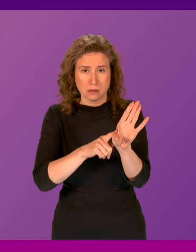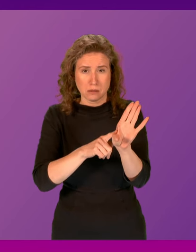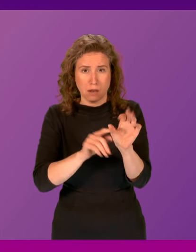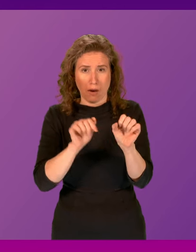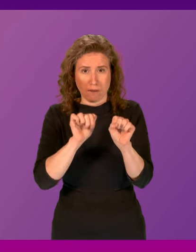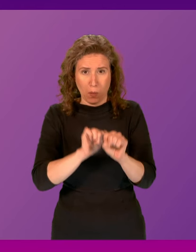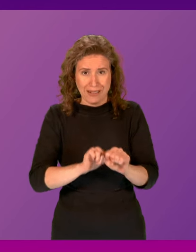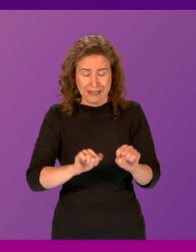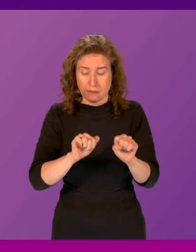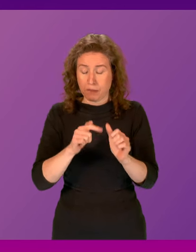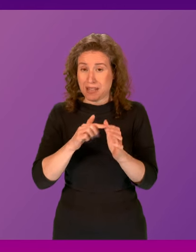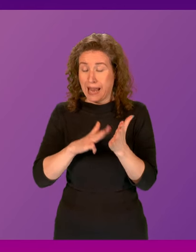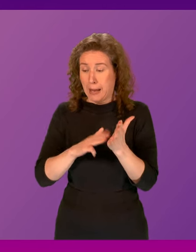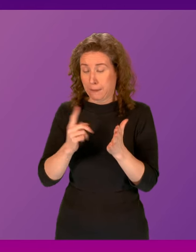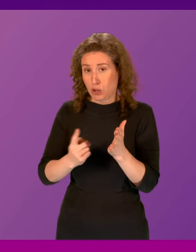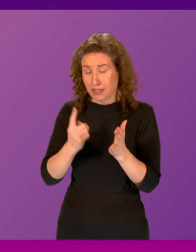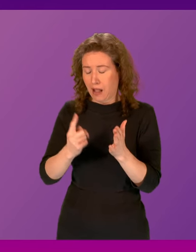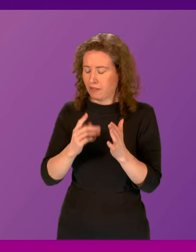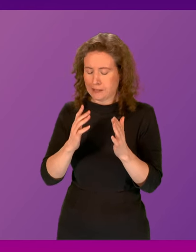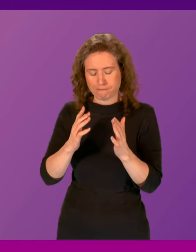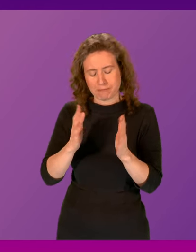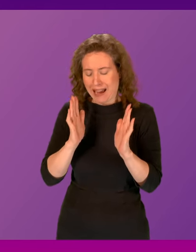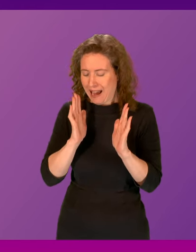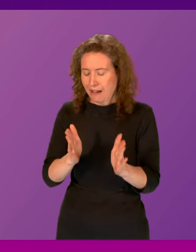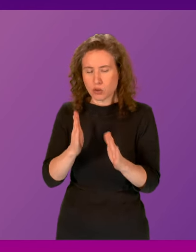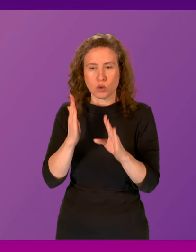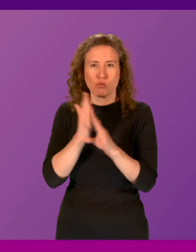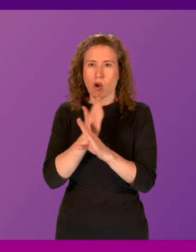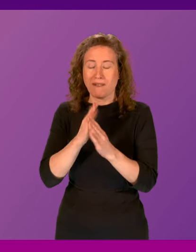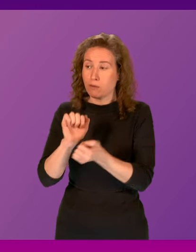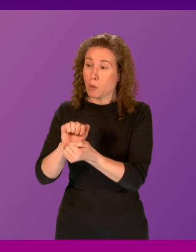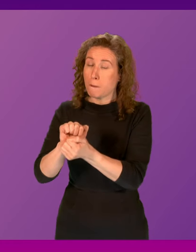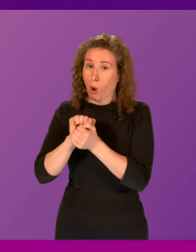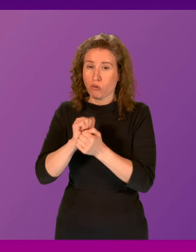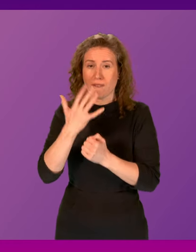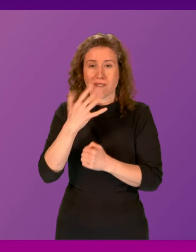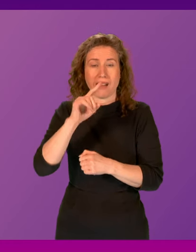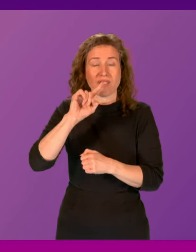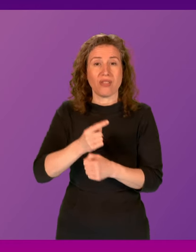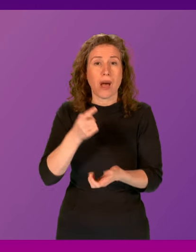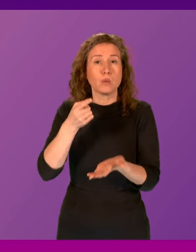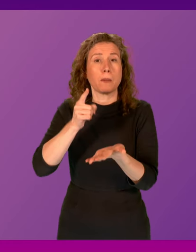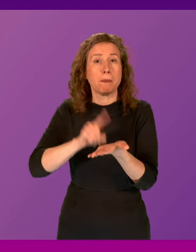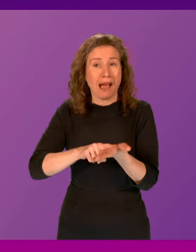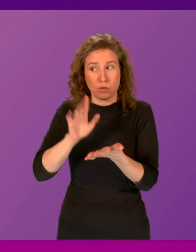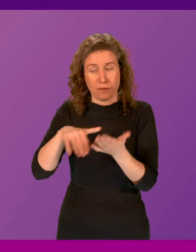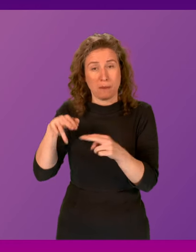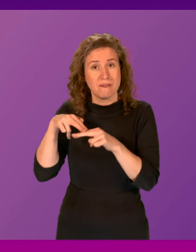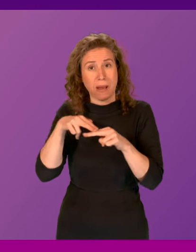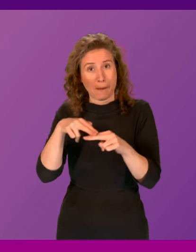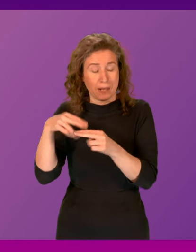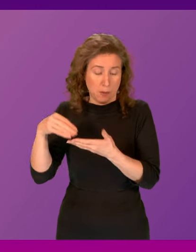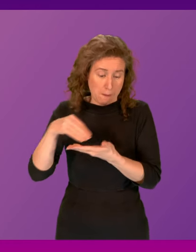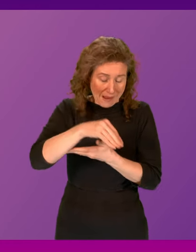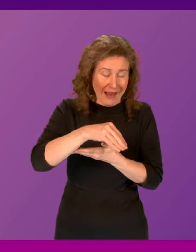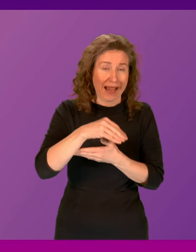to make the difficult decision to go private, borrowing almost £5,000 from her family. Why are